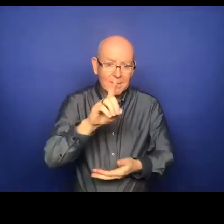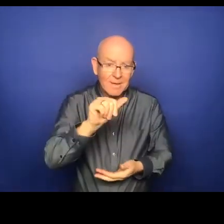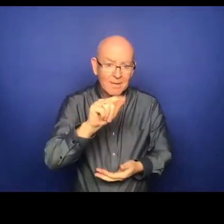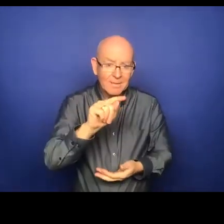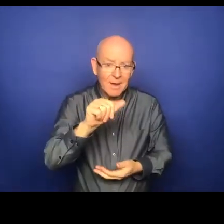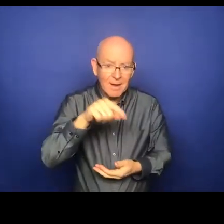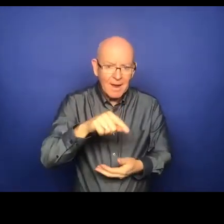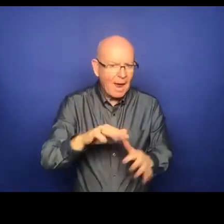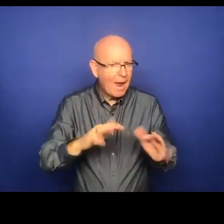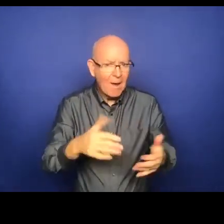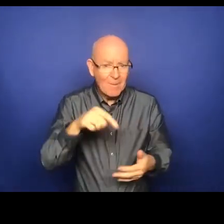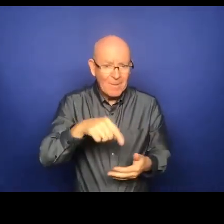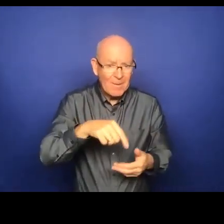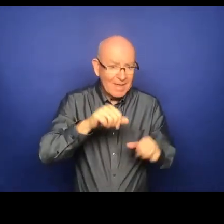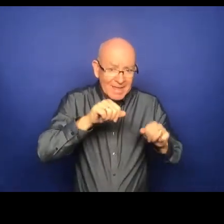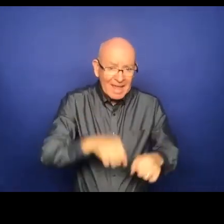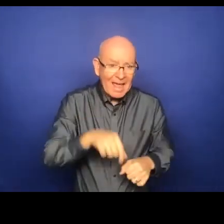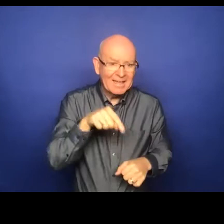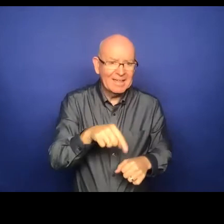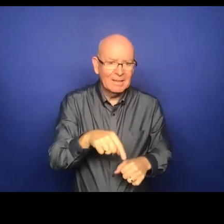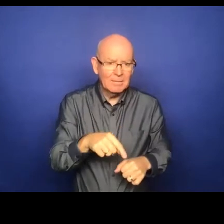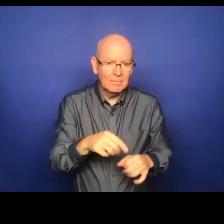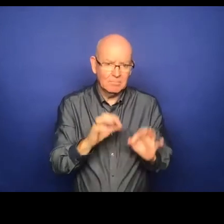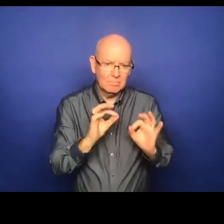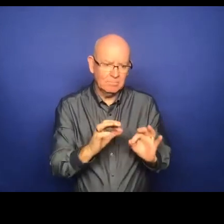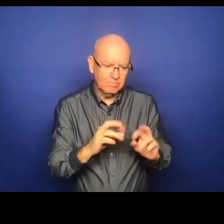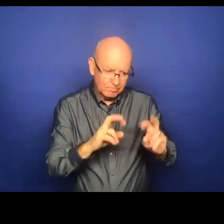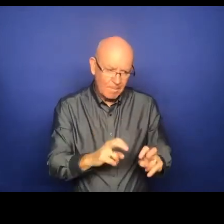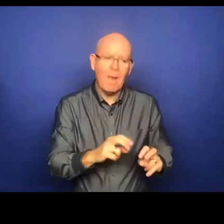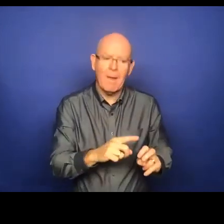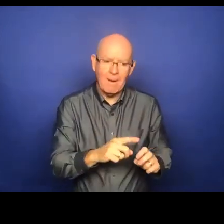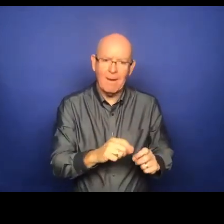used for better advocacy and policy changes